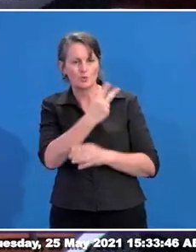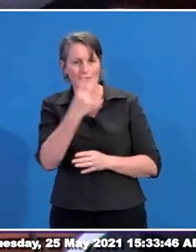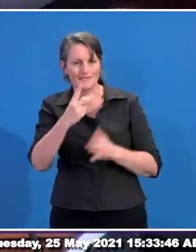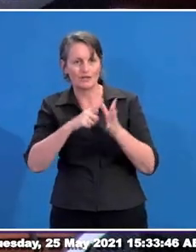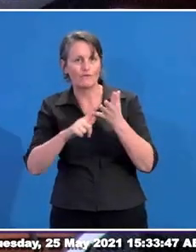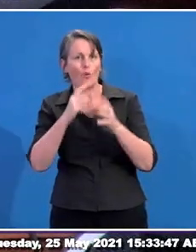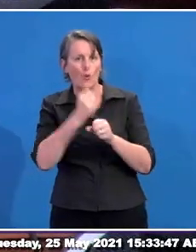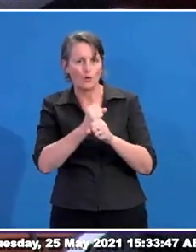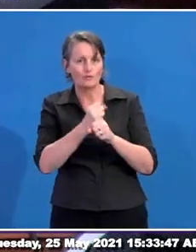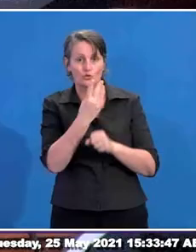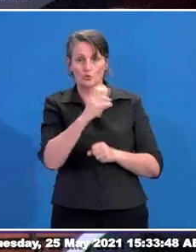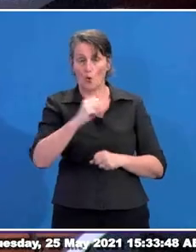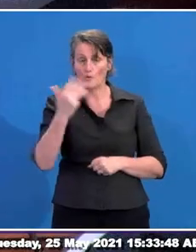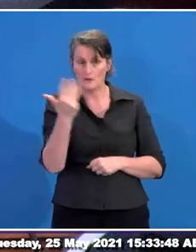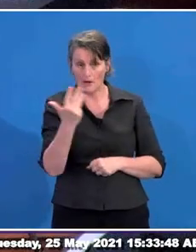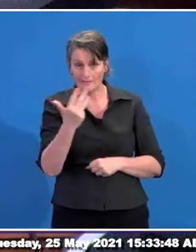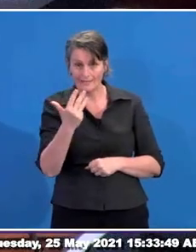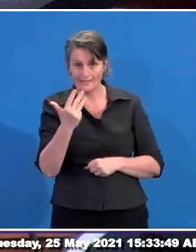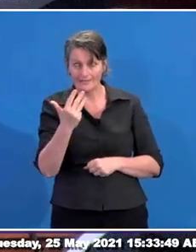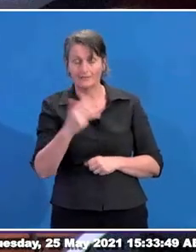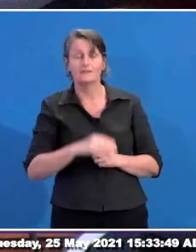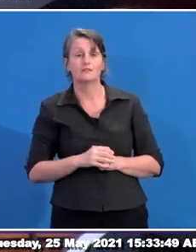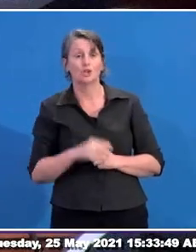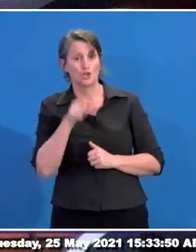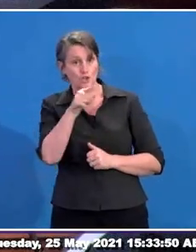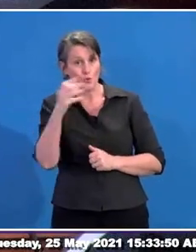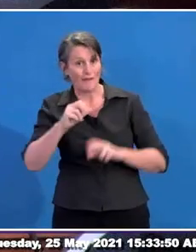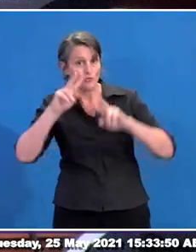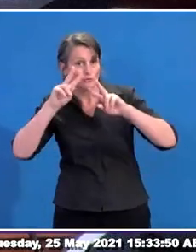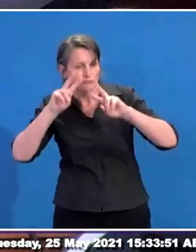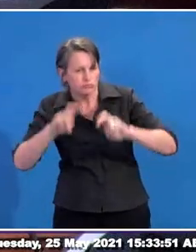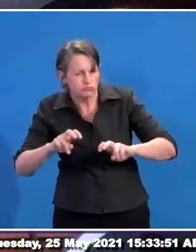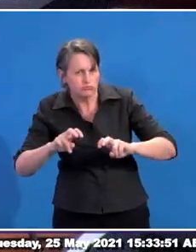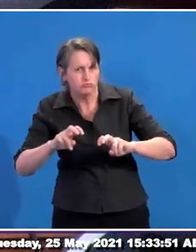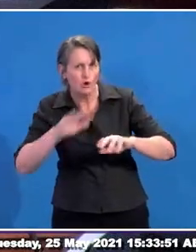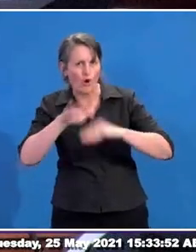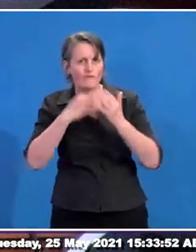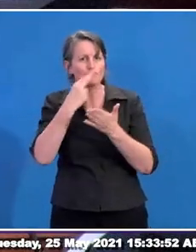to investigate and report to the solicitors your findings under legal